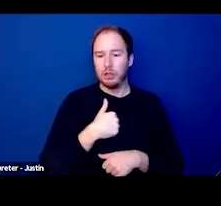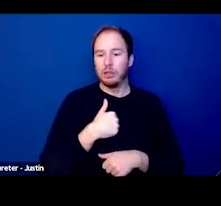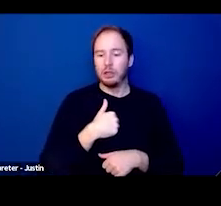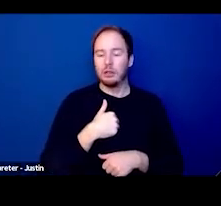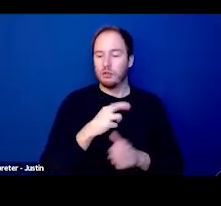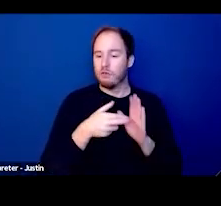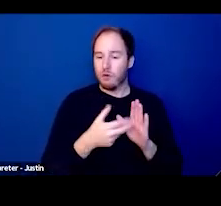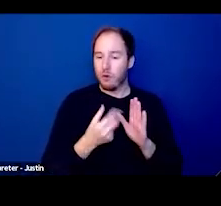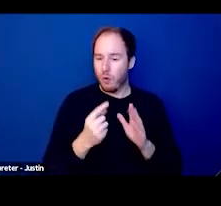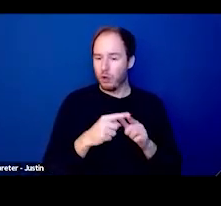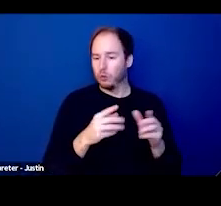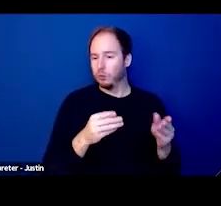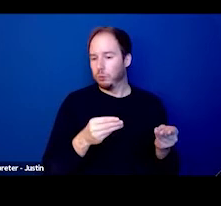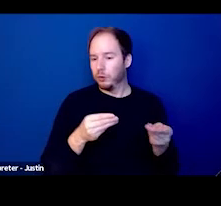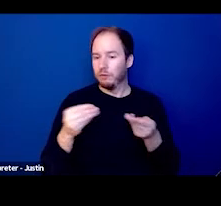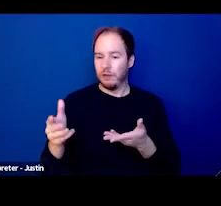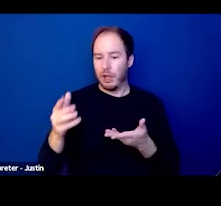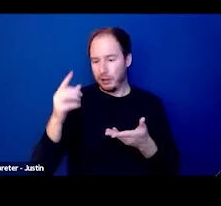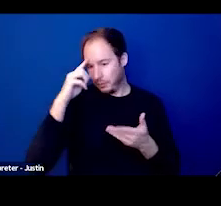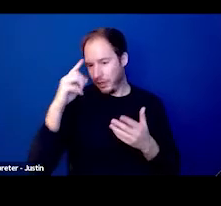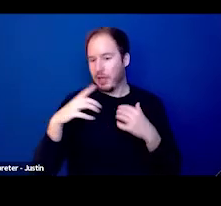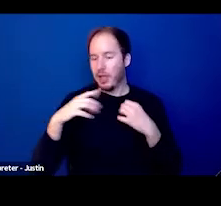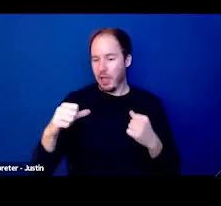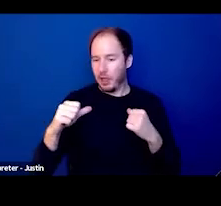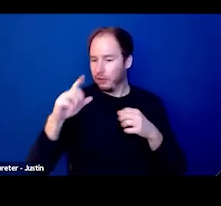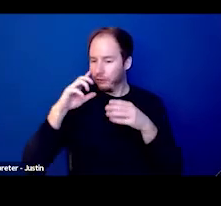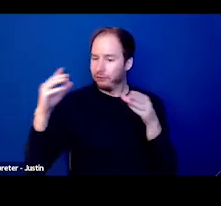is really to provide those mental health-focused case management supports.